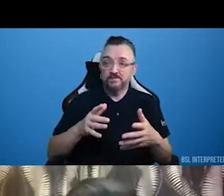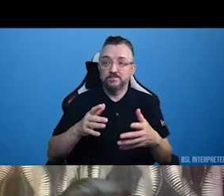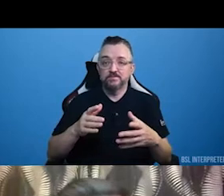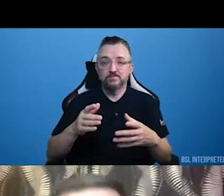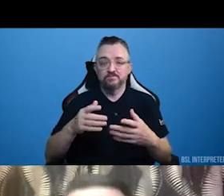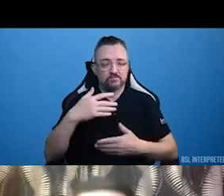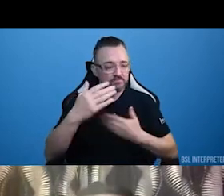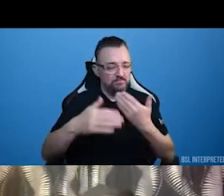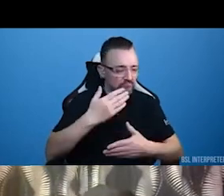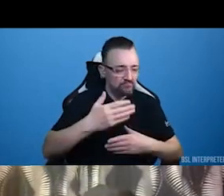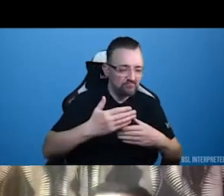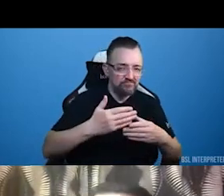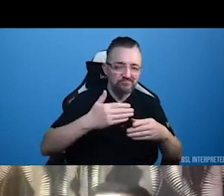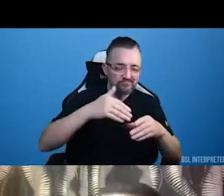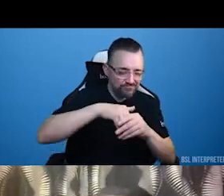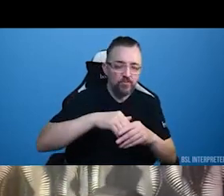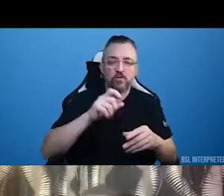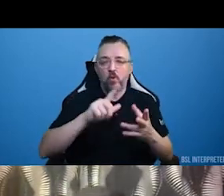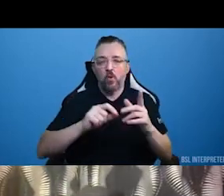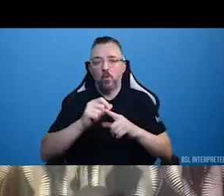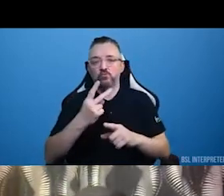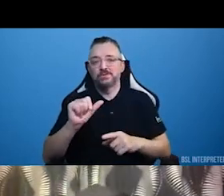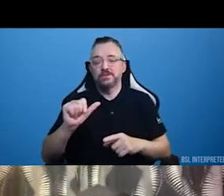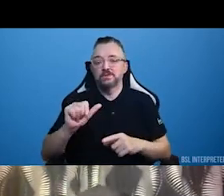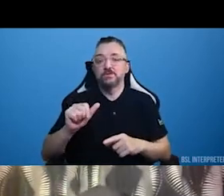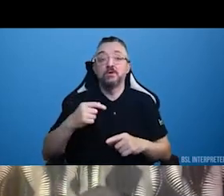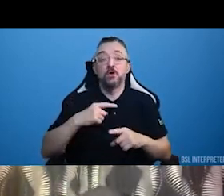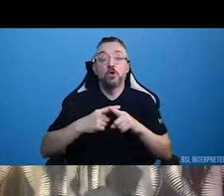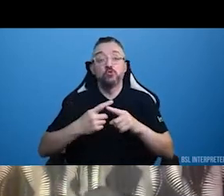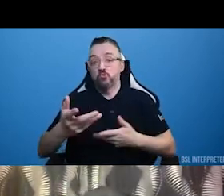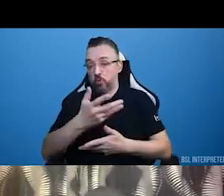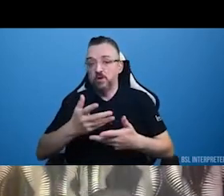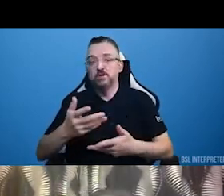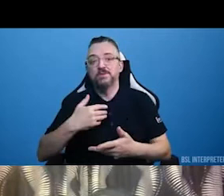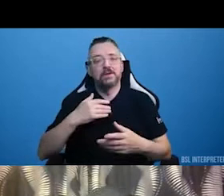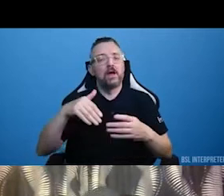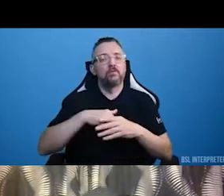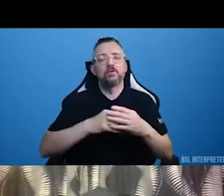but I really need to stress that alongside talks, I've been involved in lots of the protests that have been really calling out